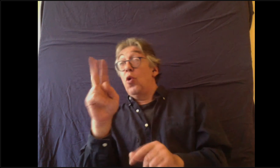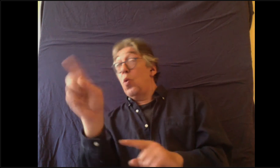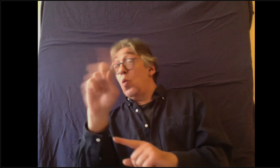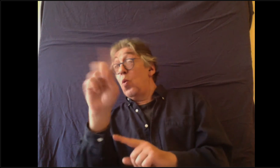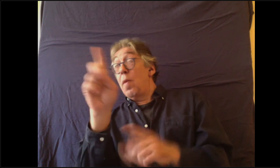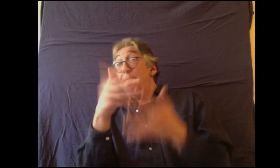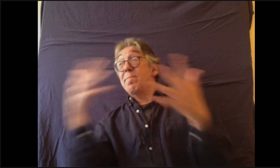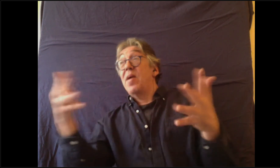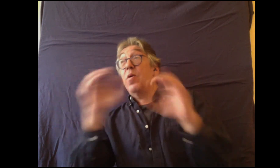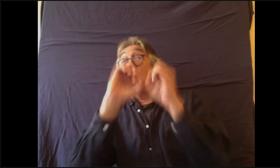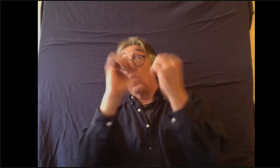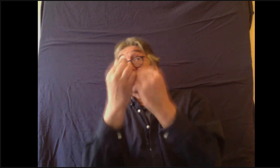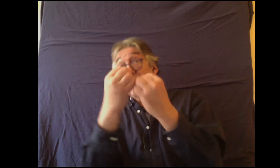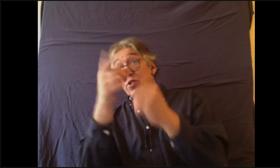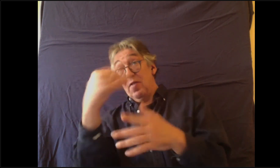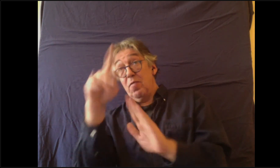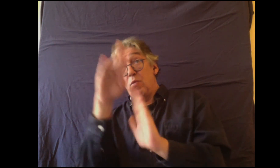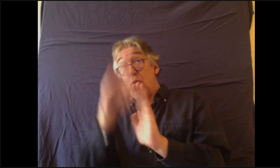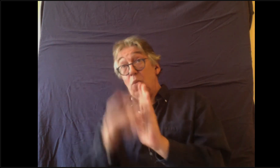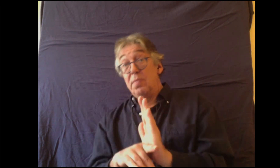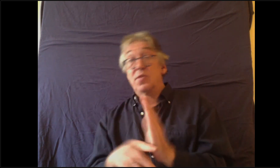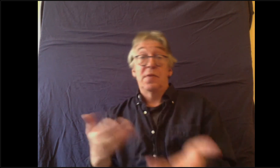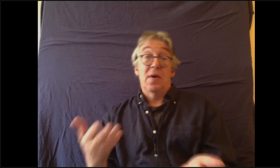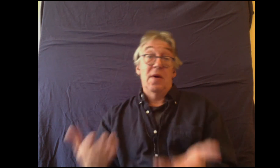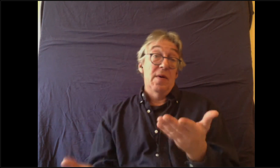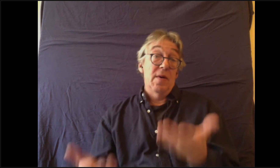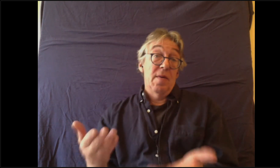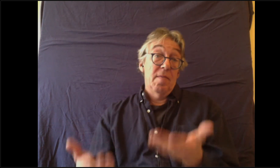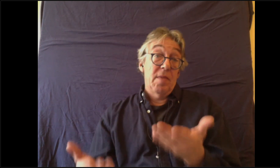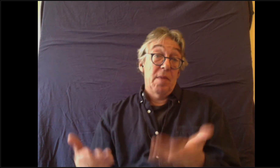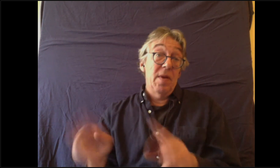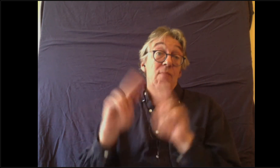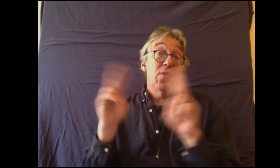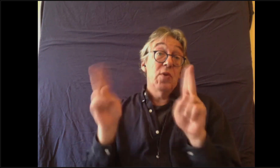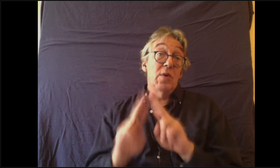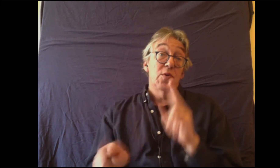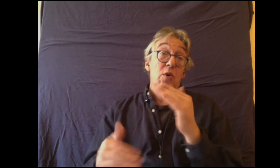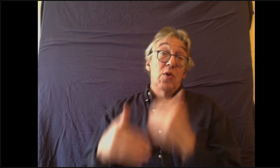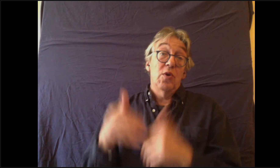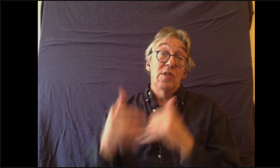Maybe members of the international disability and development consortium